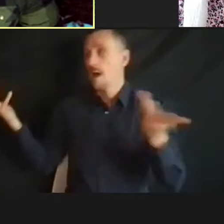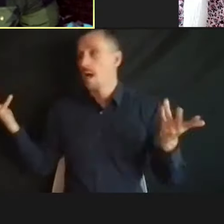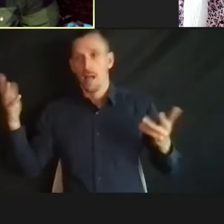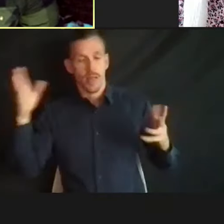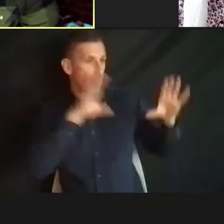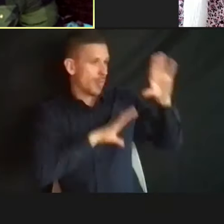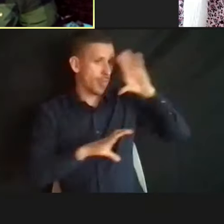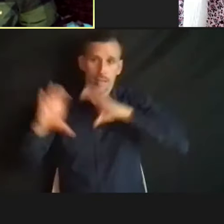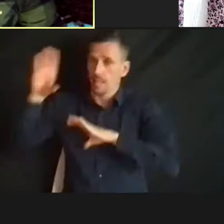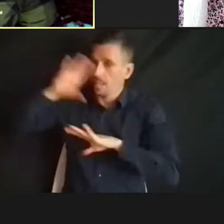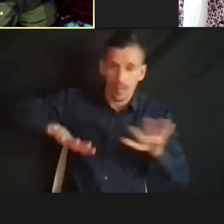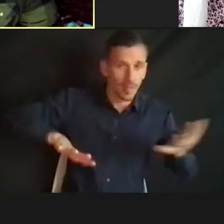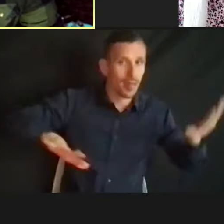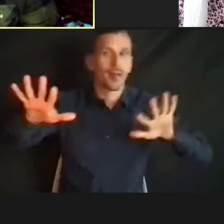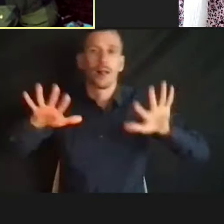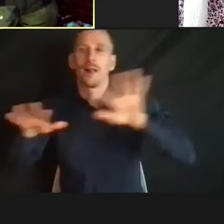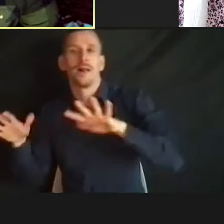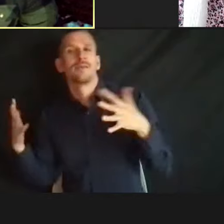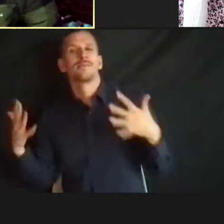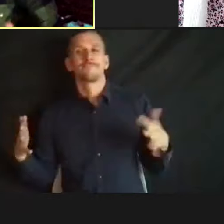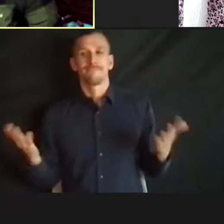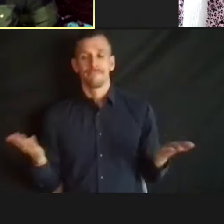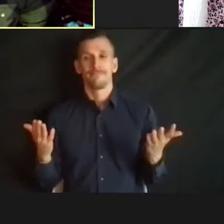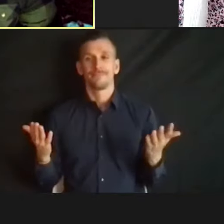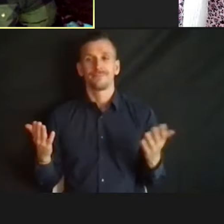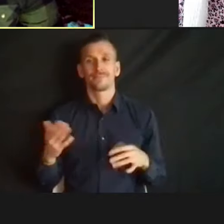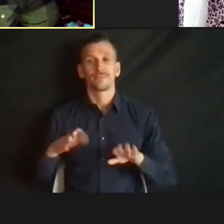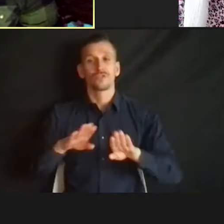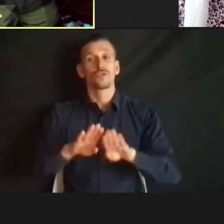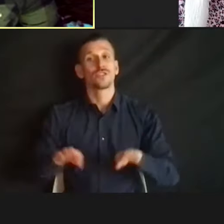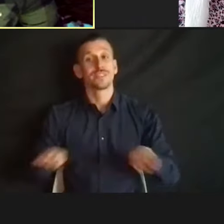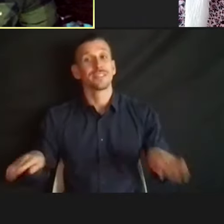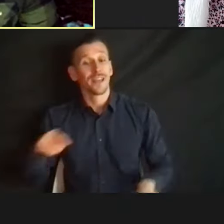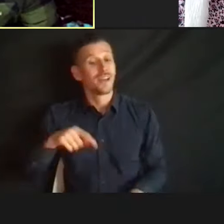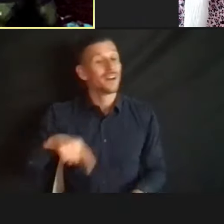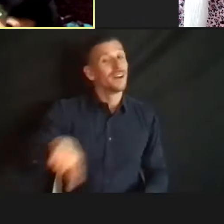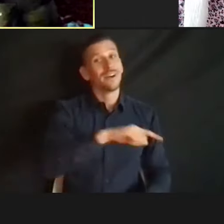no food to heat and there is no money, there's no resources to support children. Parents are